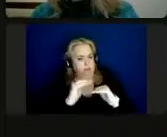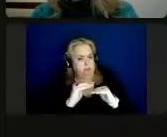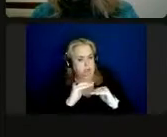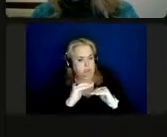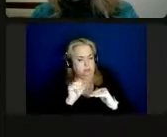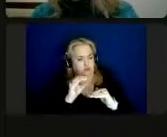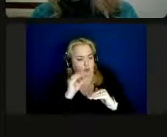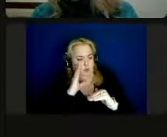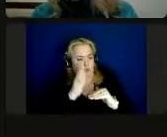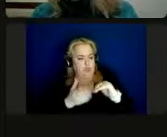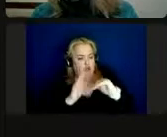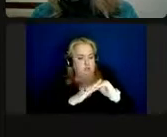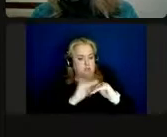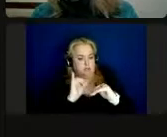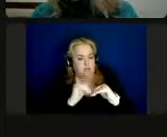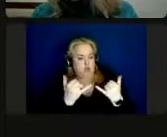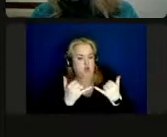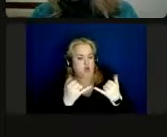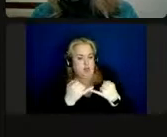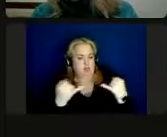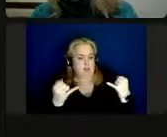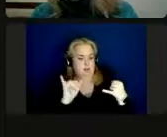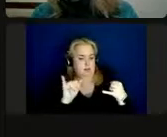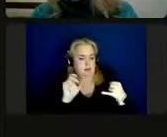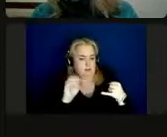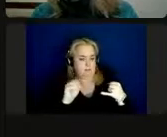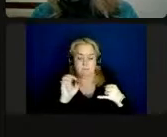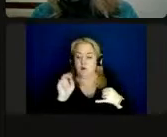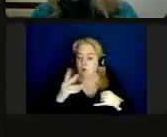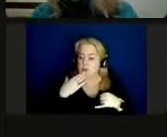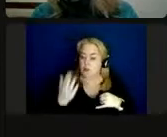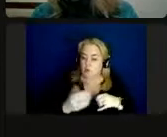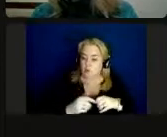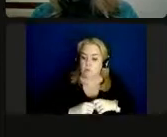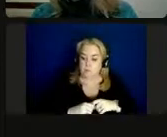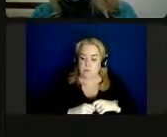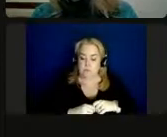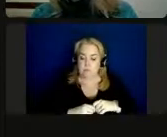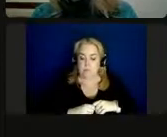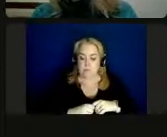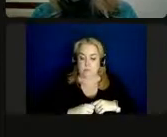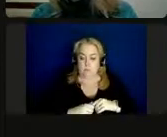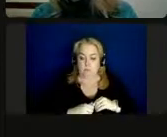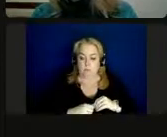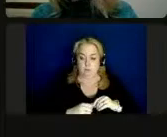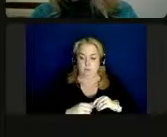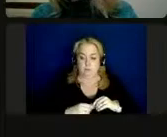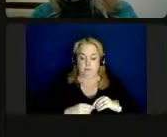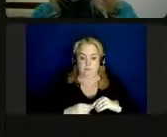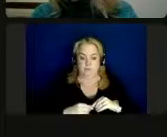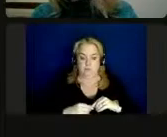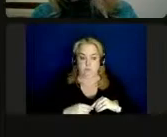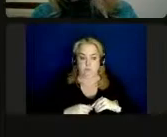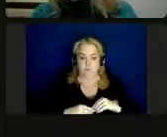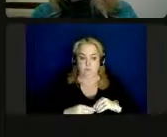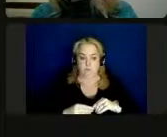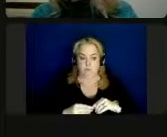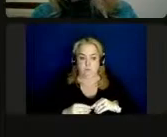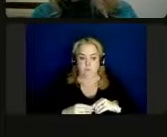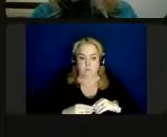ADD ANOTHER LINE ITEM TO THE BILL? I BELIEVE WE'RE LIMITED BY LINE ITEM WOULD JUST INCREASE